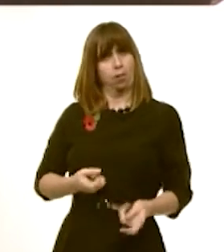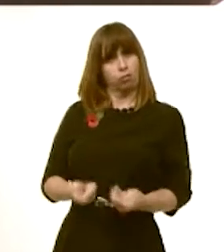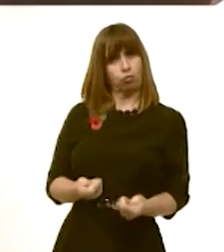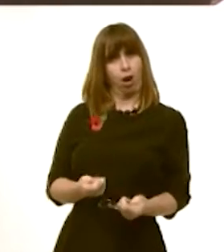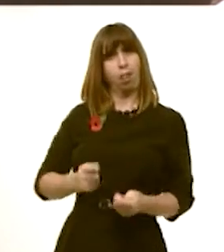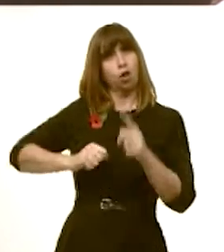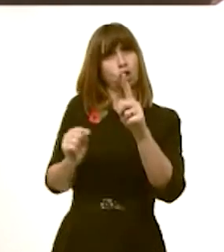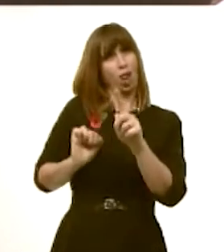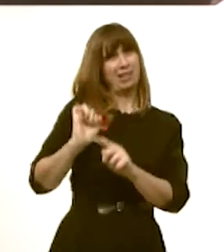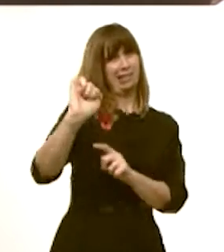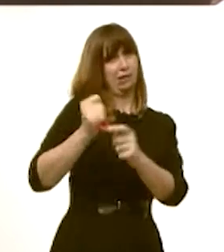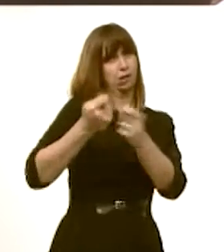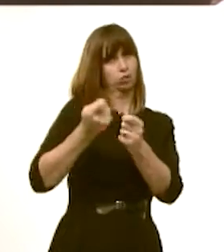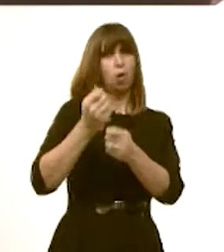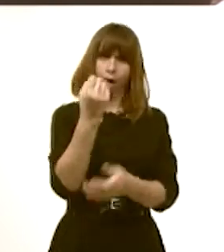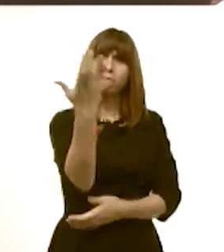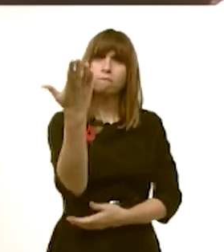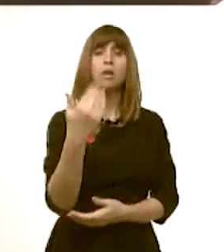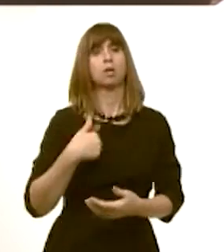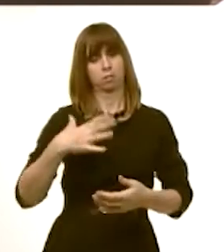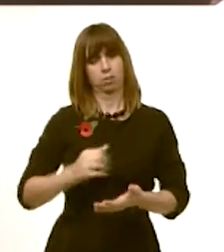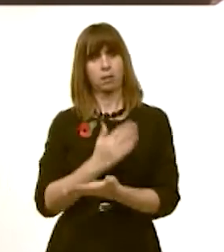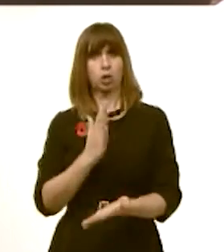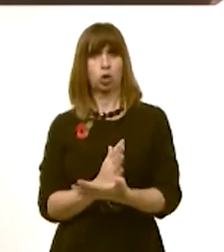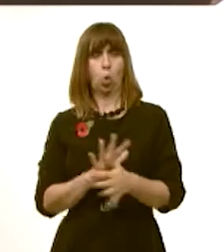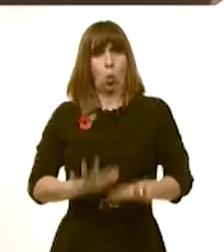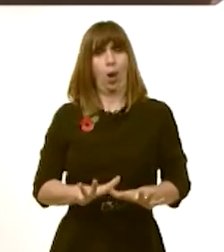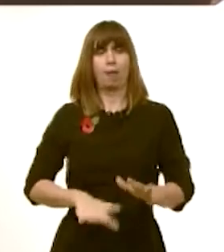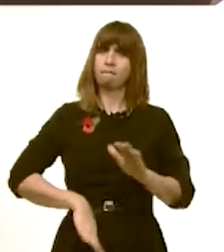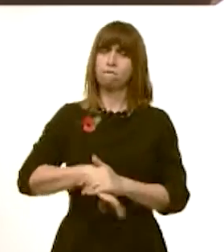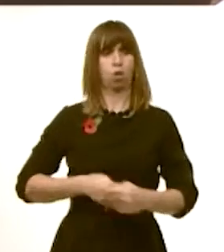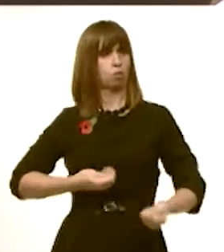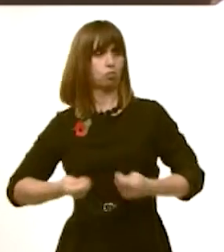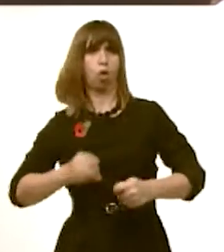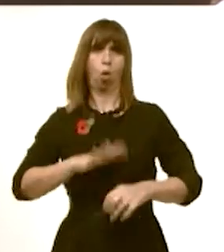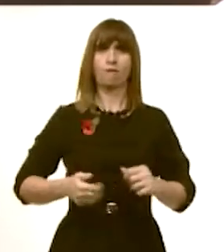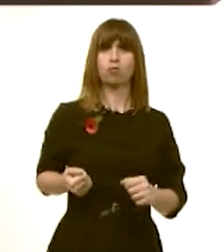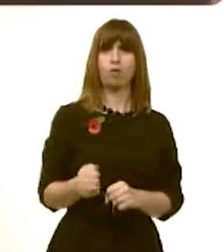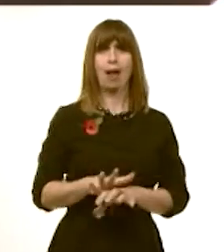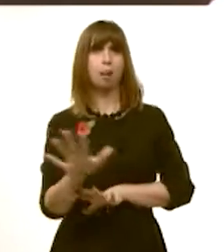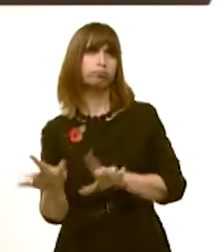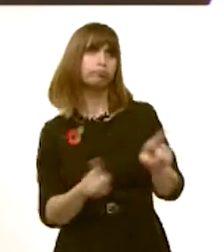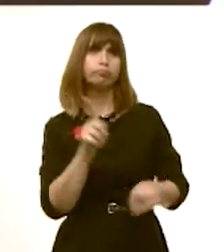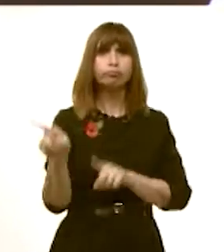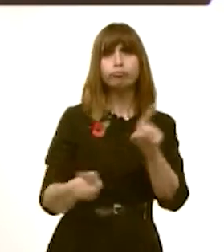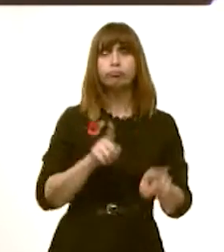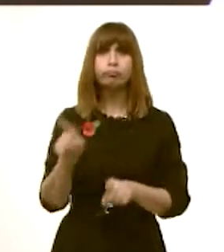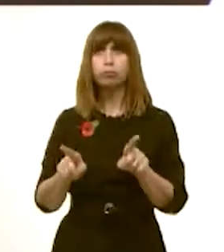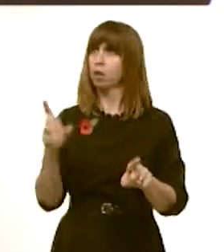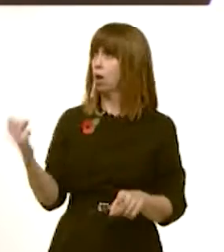Scotland, to ensure that the people of Wales have complete control over the railways in Wales. That is not what happens at present.